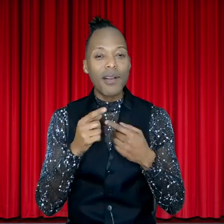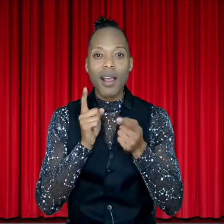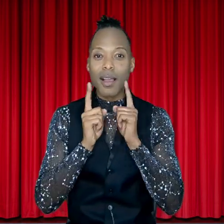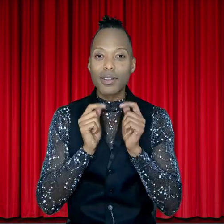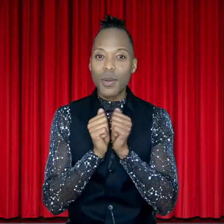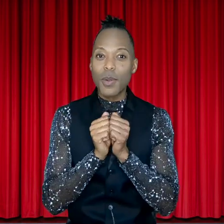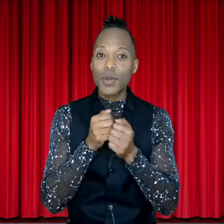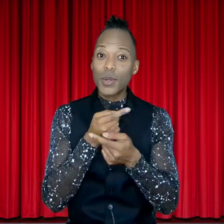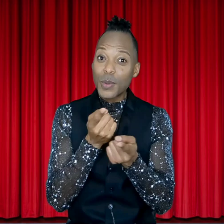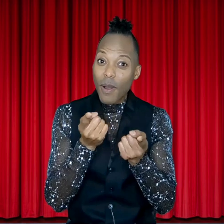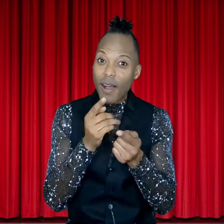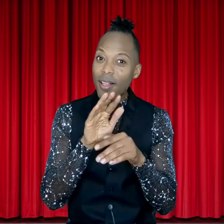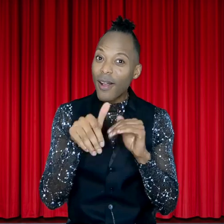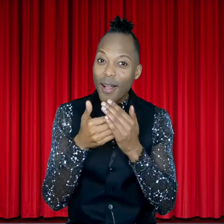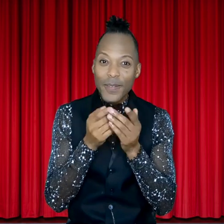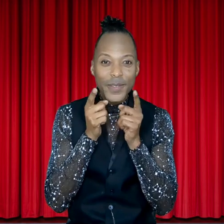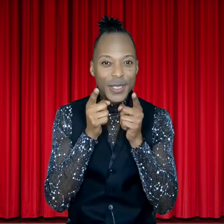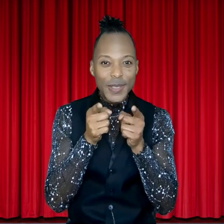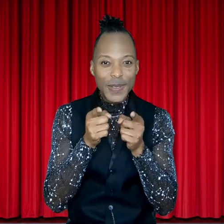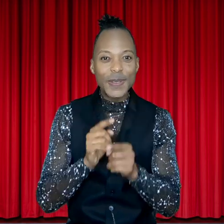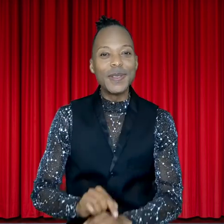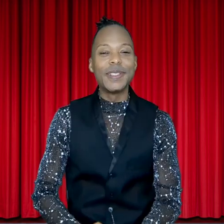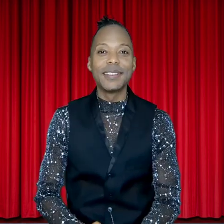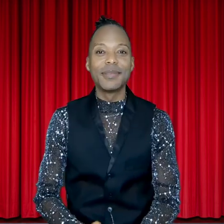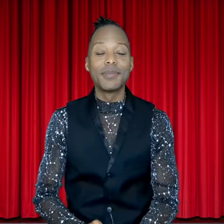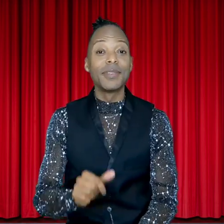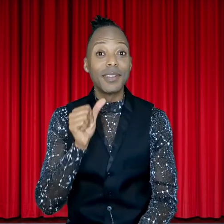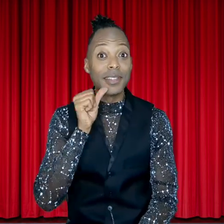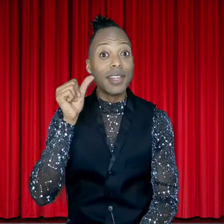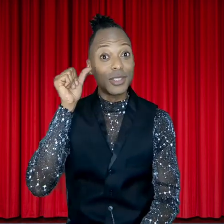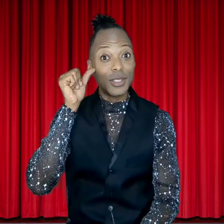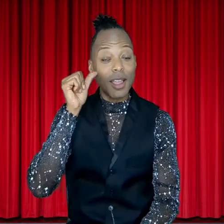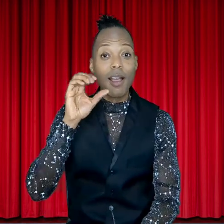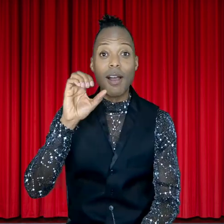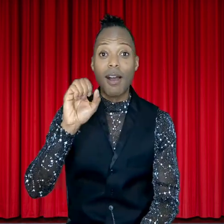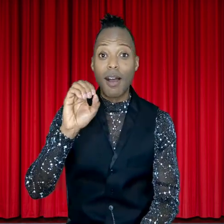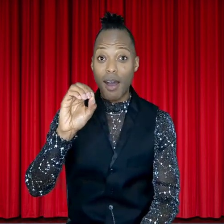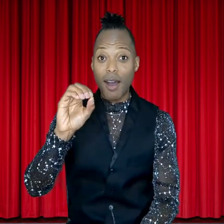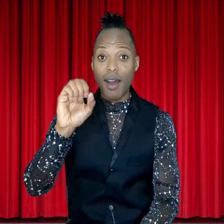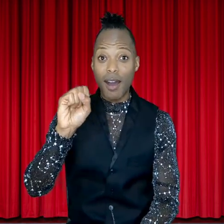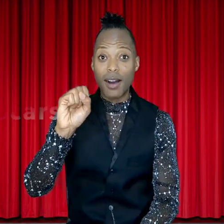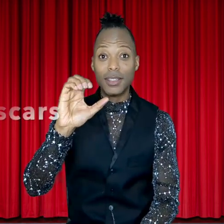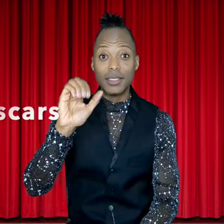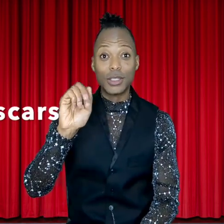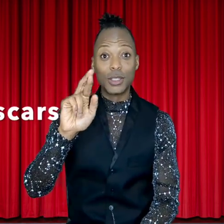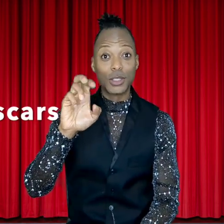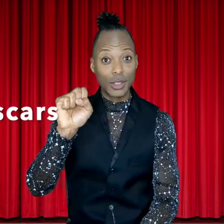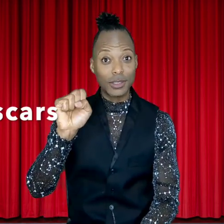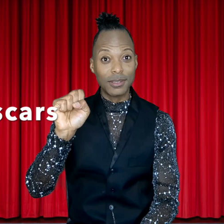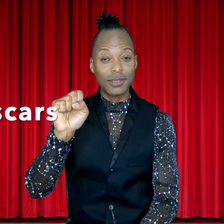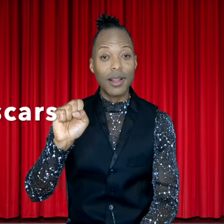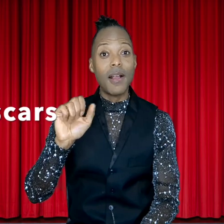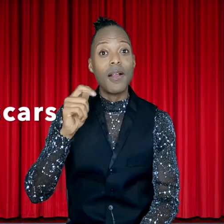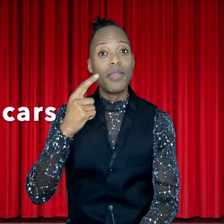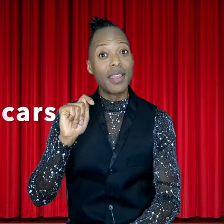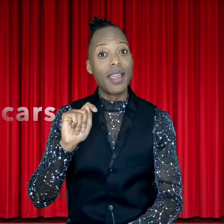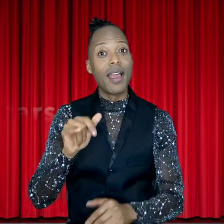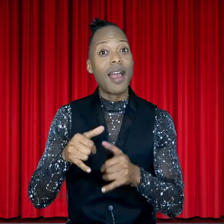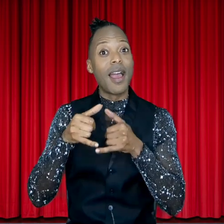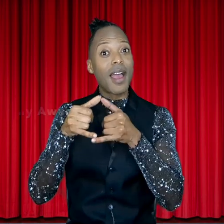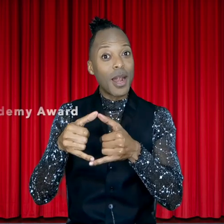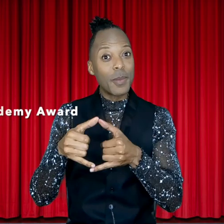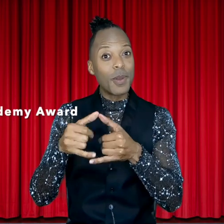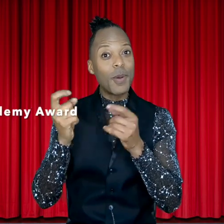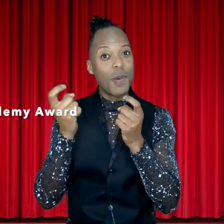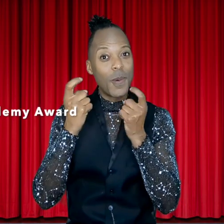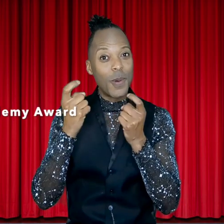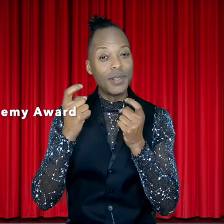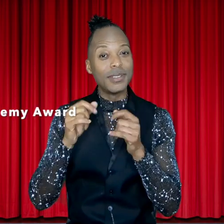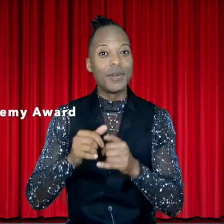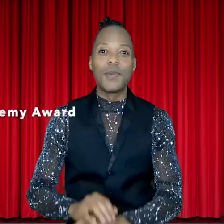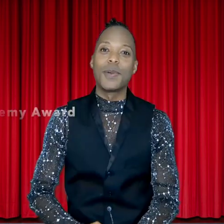I want to have a conversation with all of you! Yesterday was Oscar the Academy Awards Ceremony!